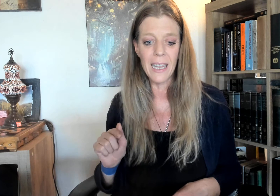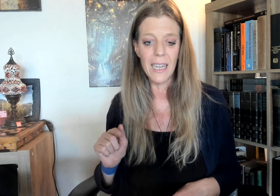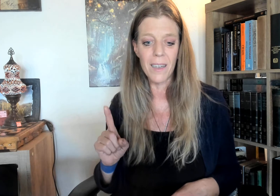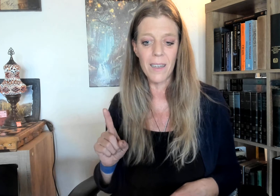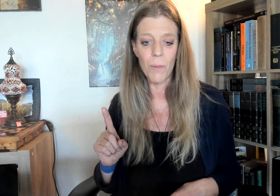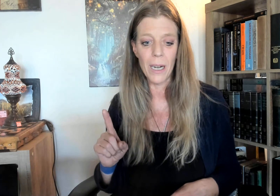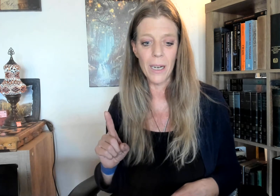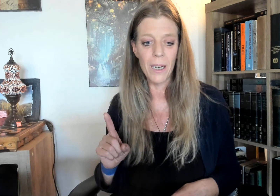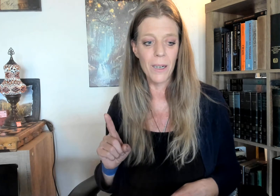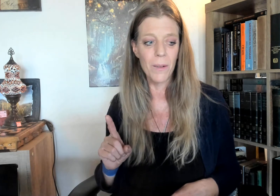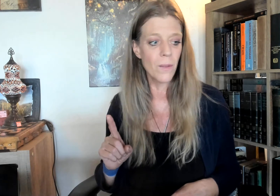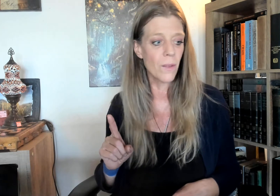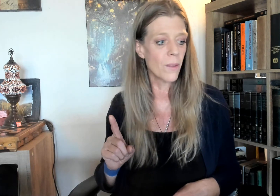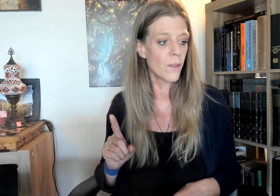This one.